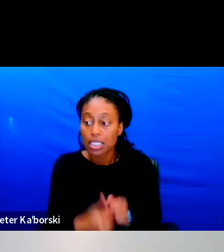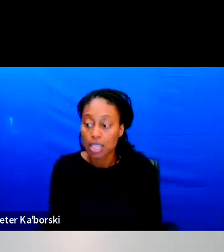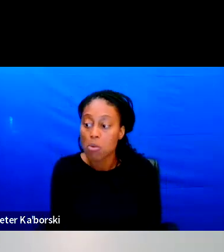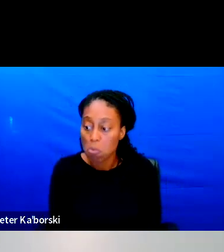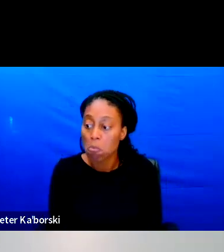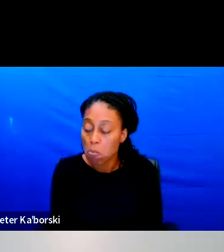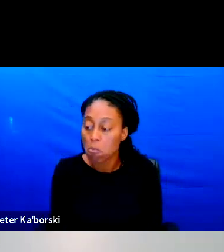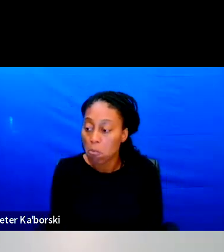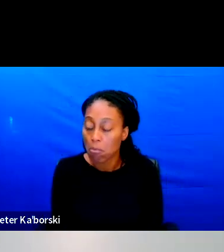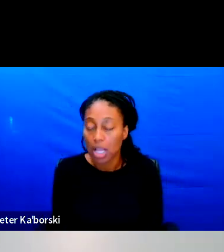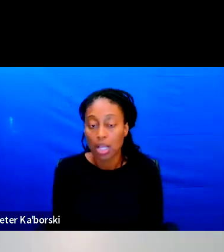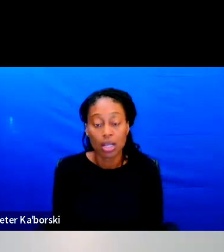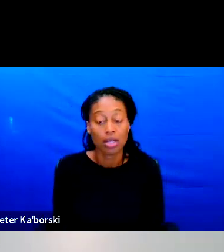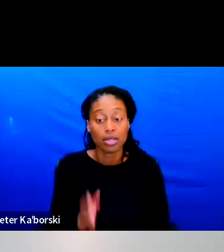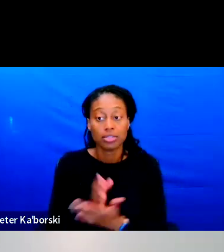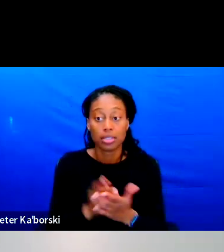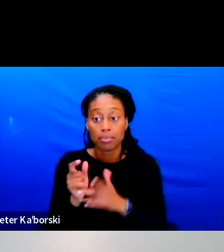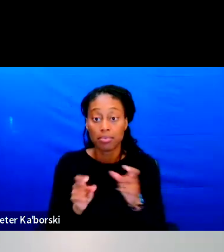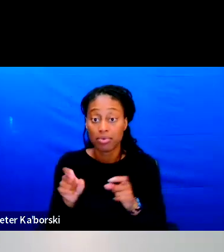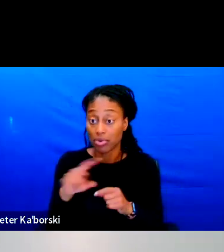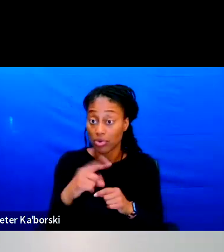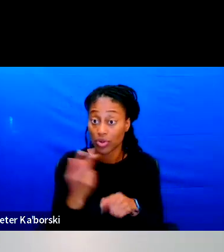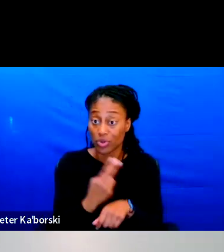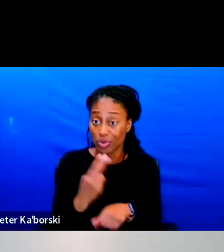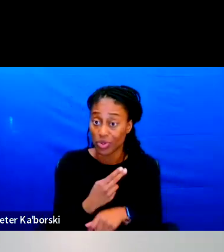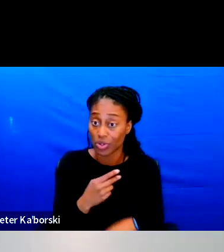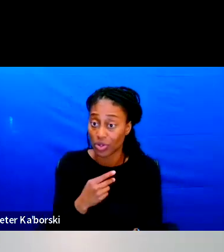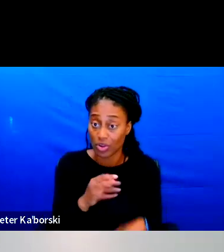Kyle Kleist: some of them use. I know some of you are still using the phone. Kyle Kleist: So